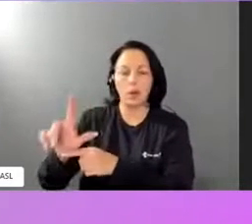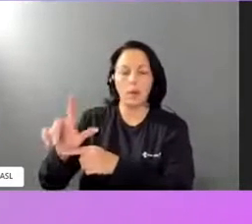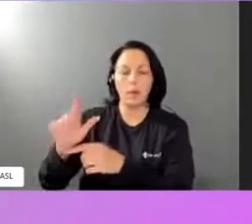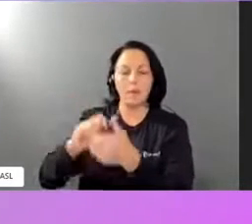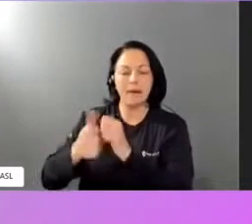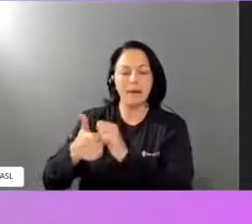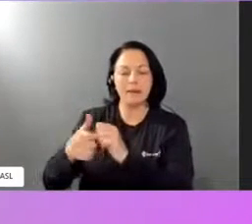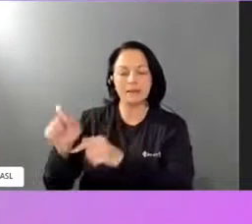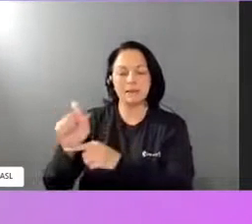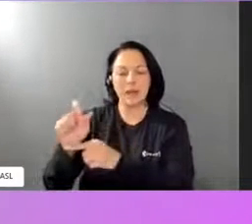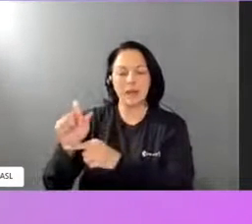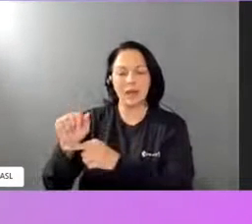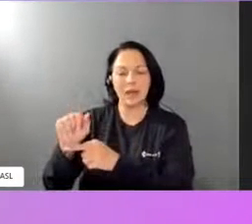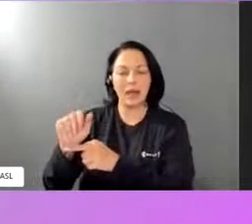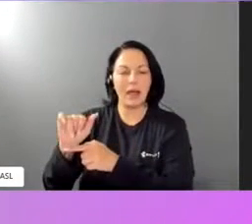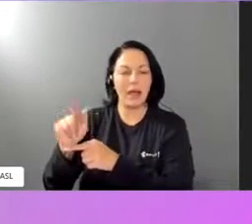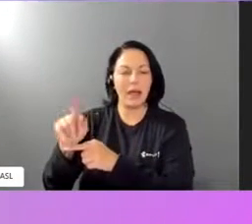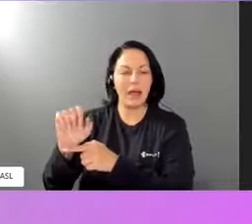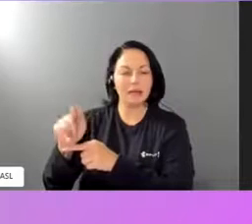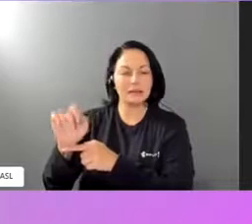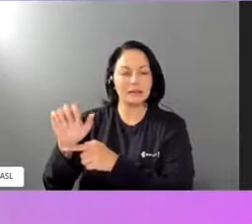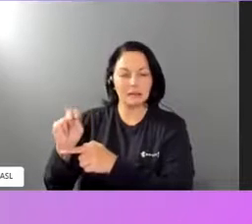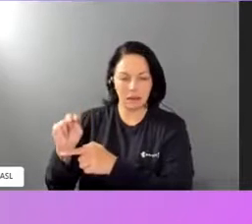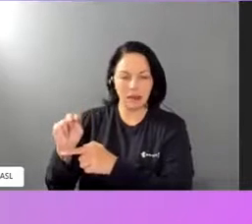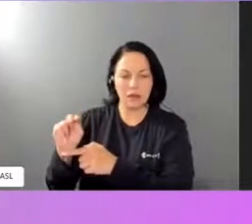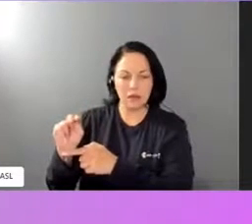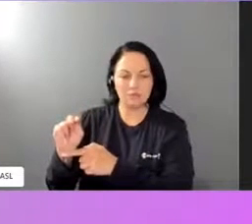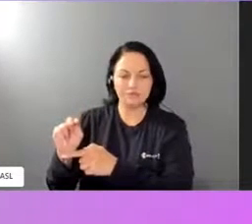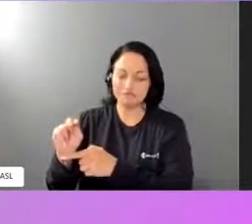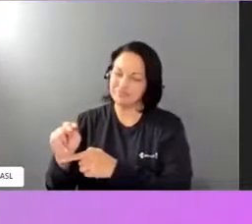patterns through our test package. Finally we want to